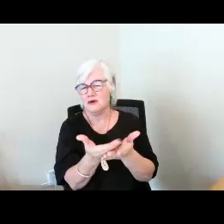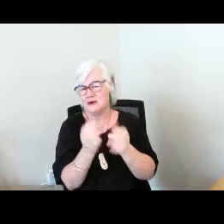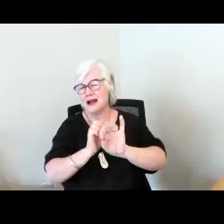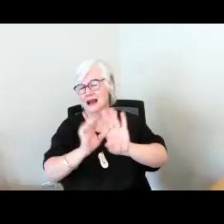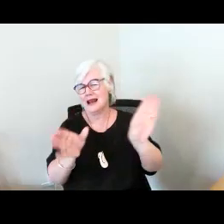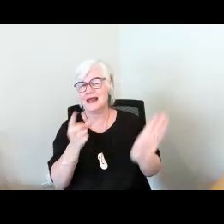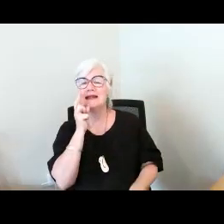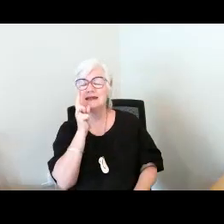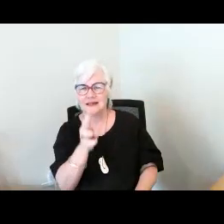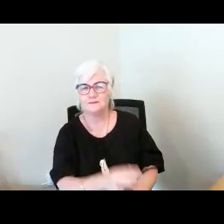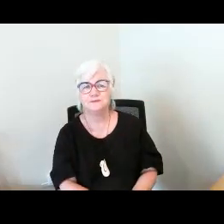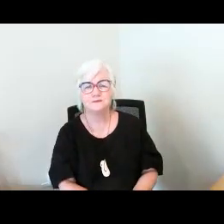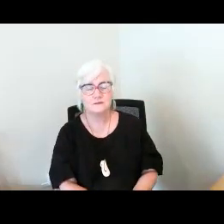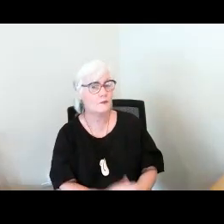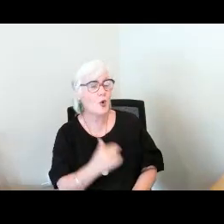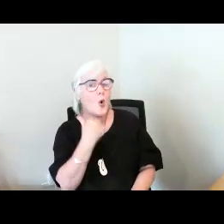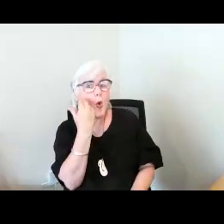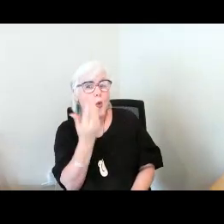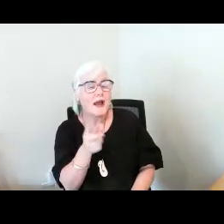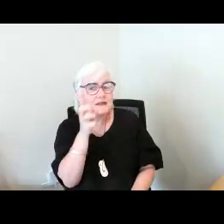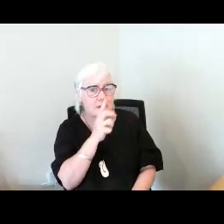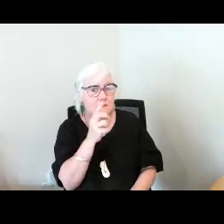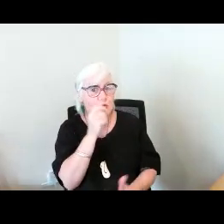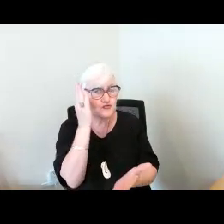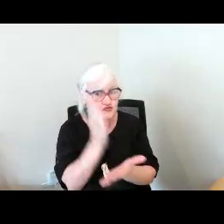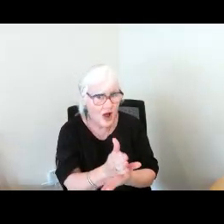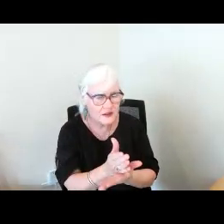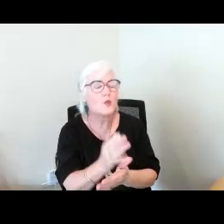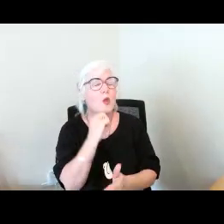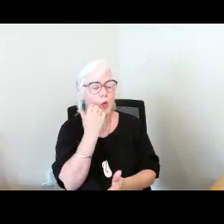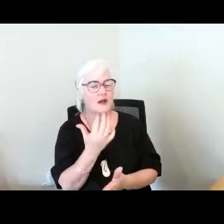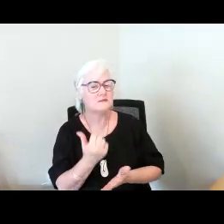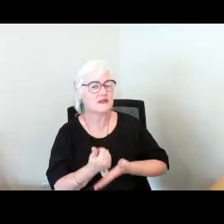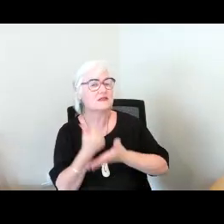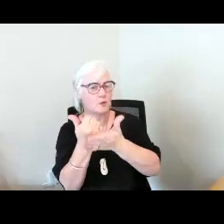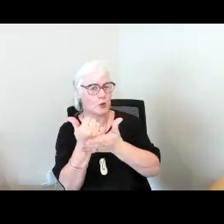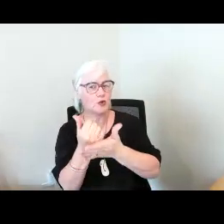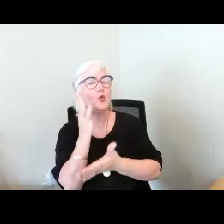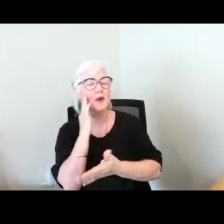will always be upheld when you're around”. This role has made a huge difference to